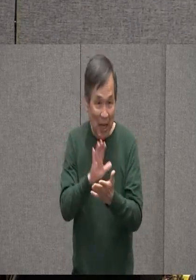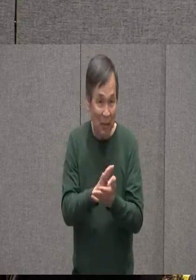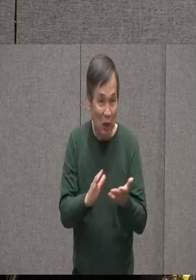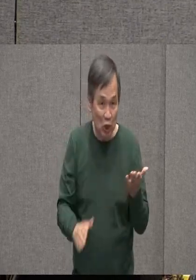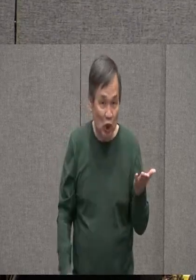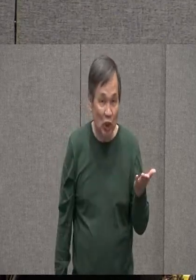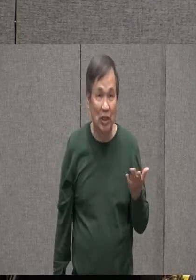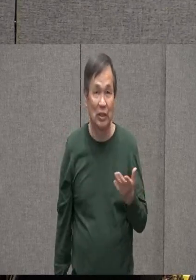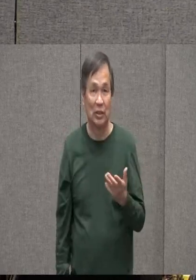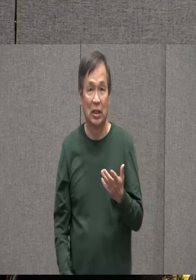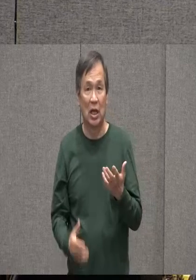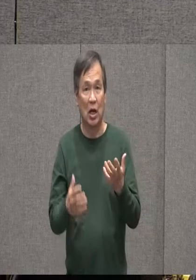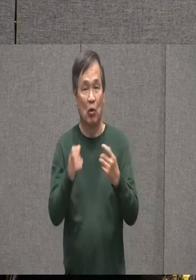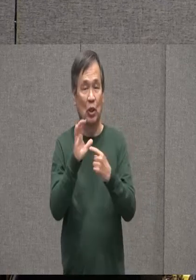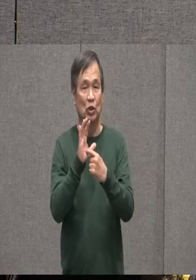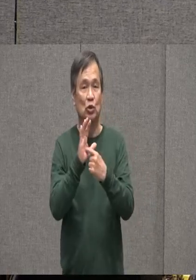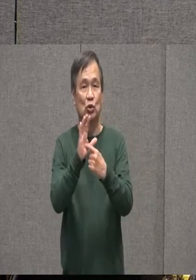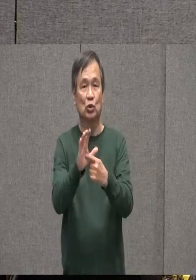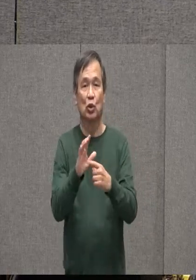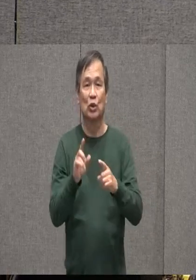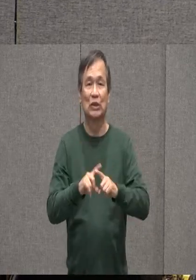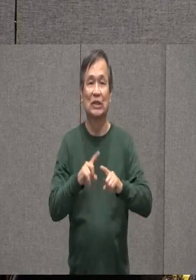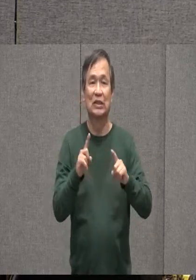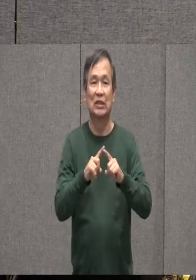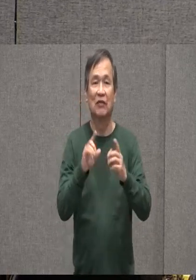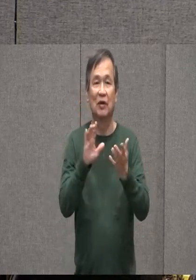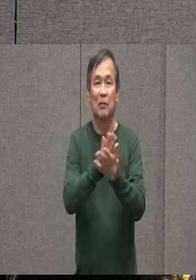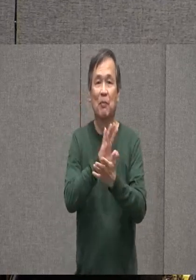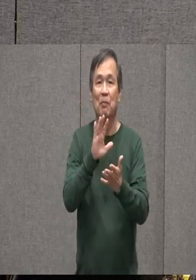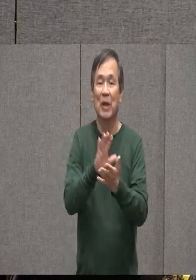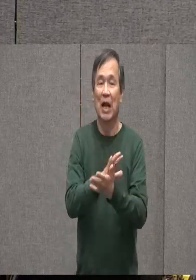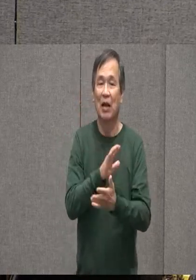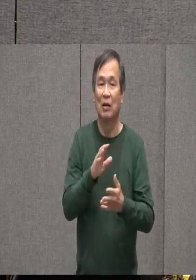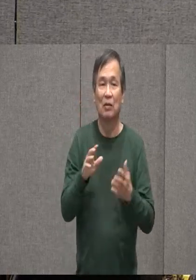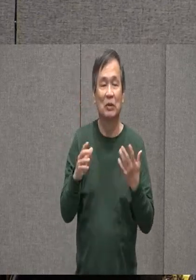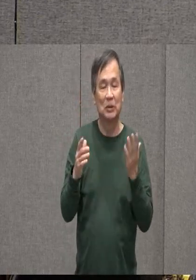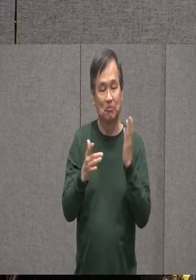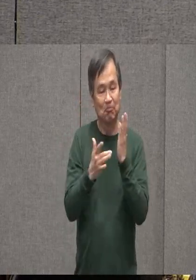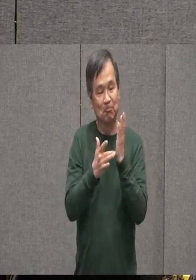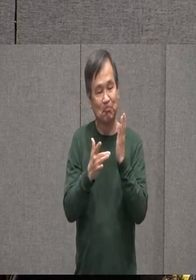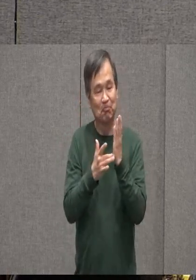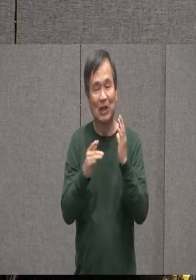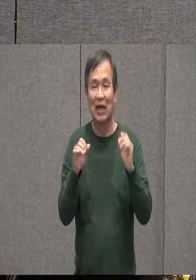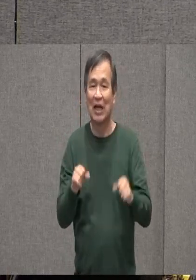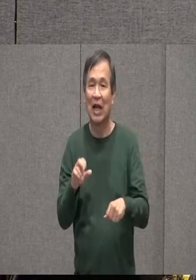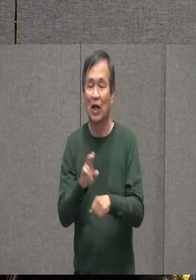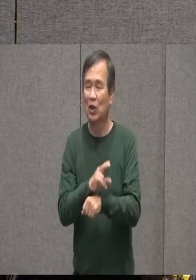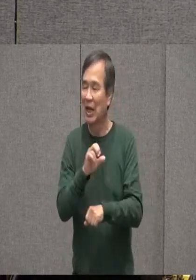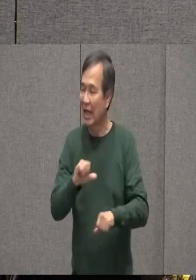and I wanted to show you a few different paper techniques that you can use and they can be with any type of paper, really.